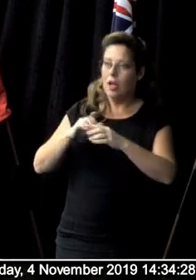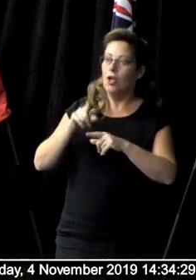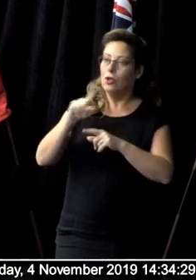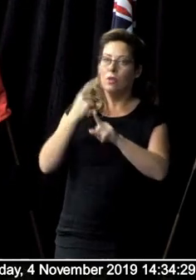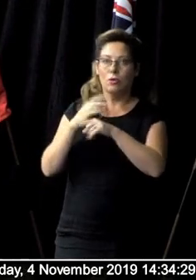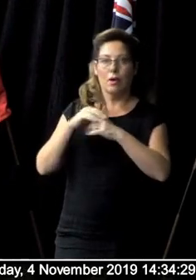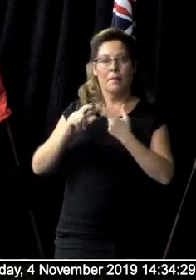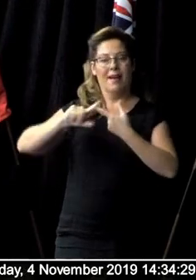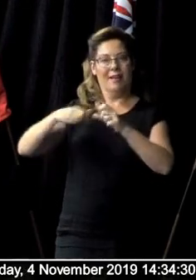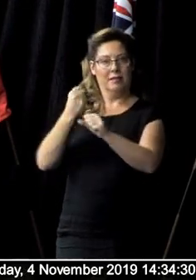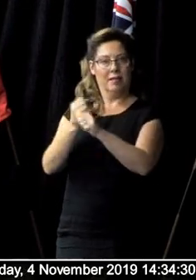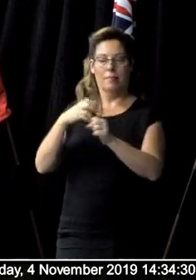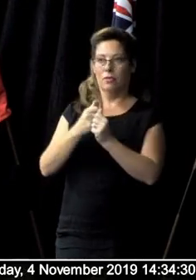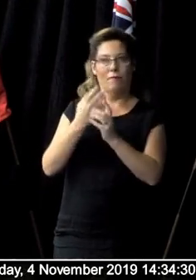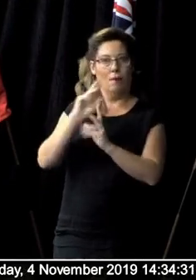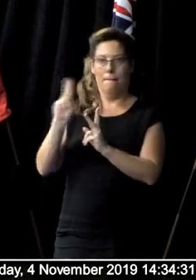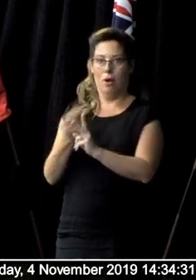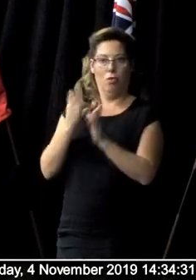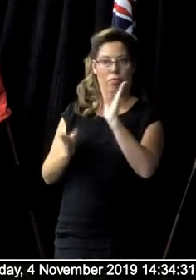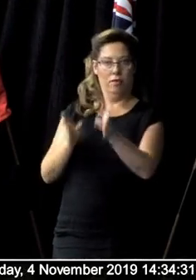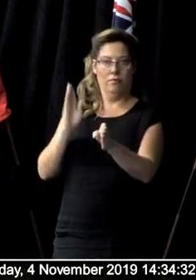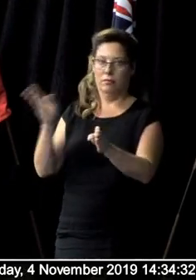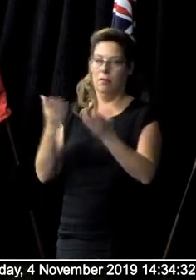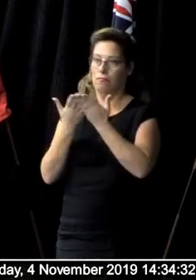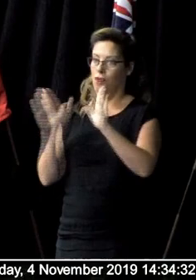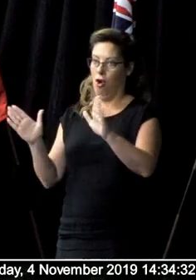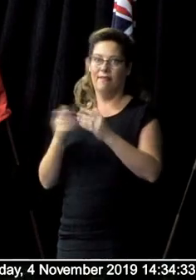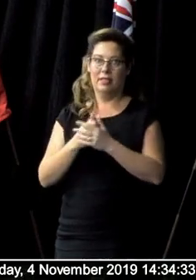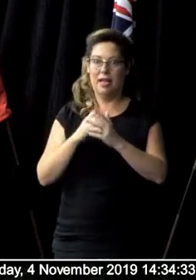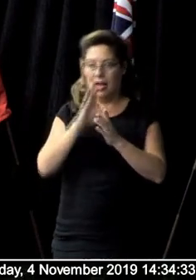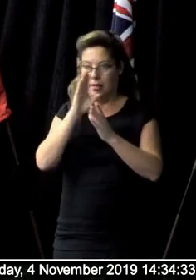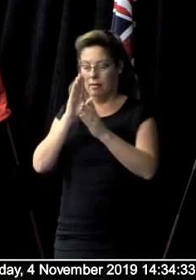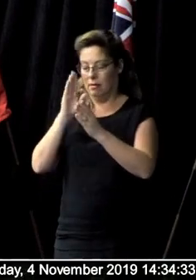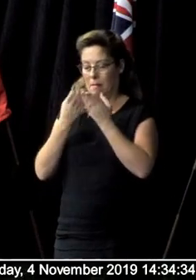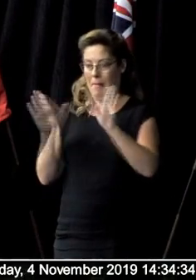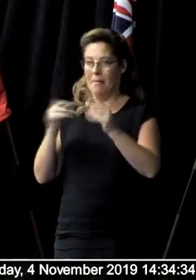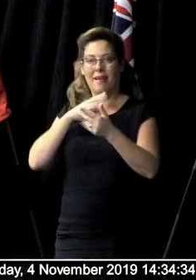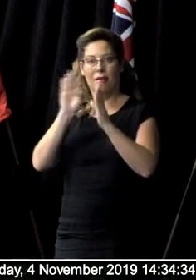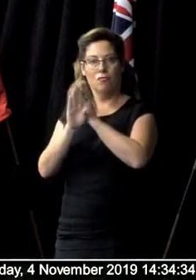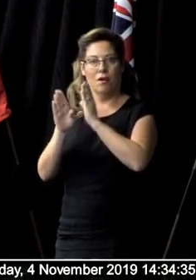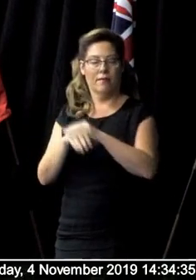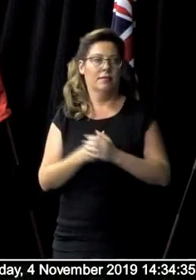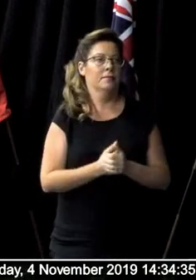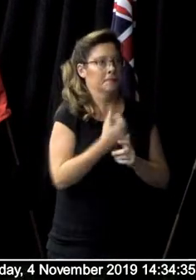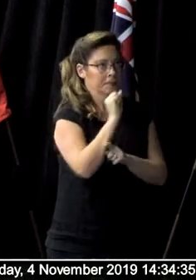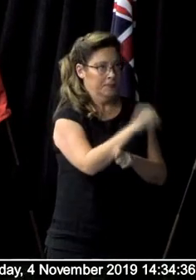Dr Bridle, is your name Dr Lisa Bridle? It is. Okay.